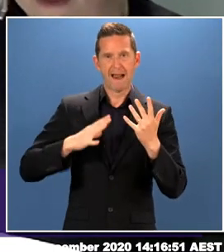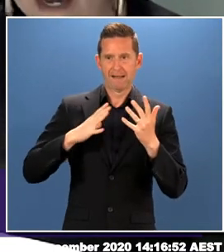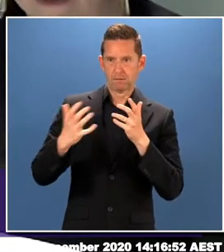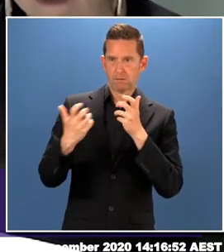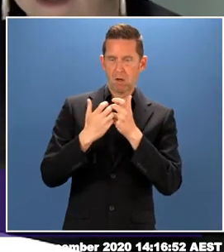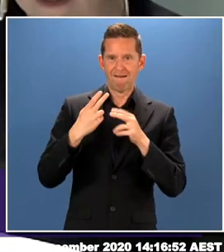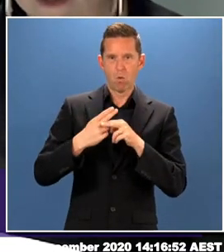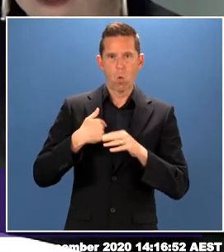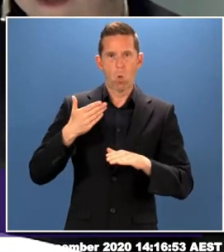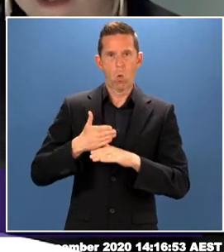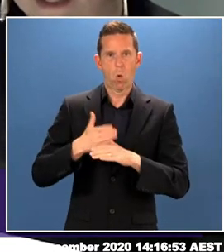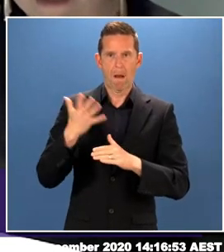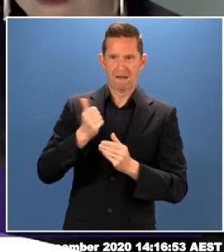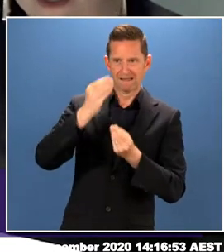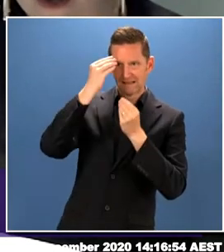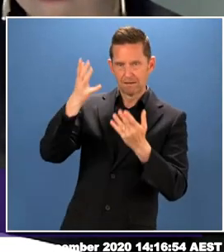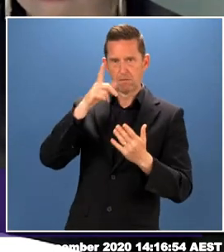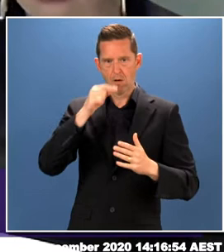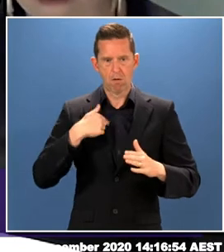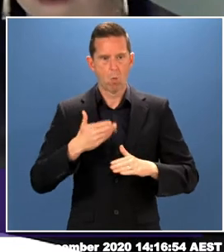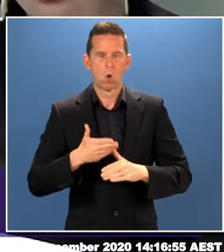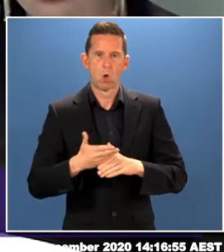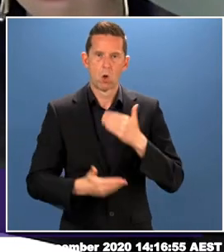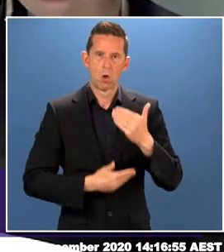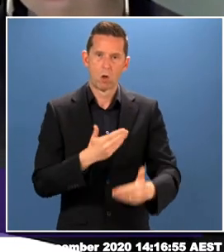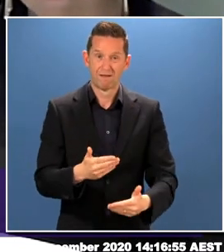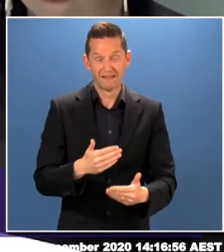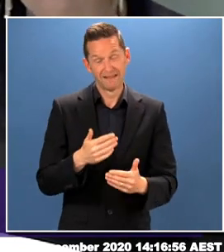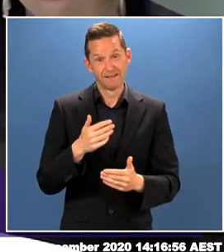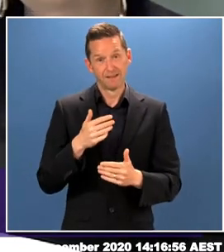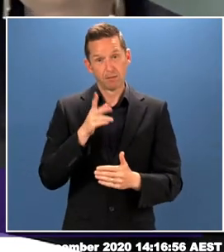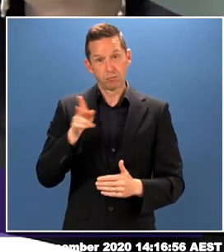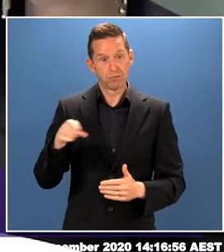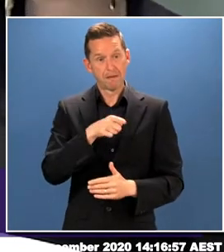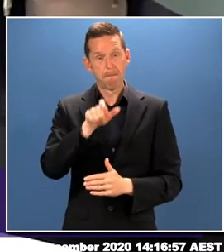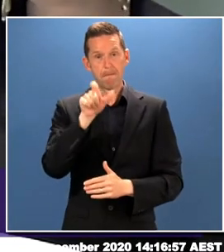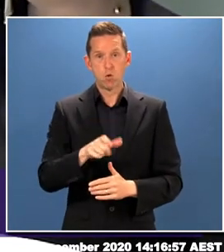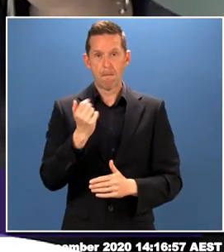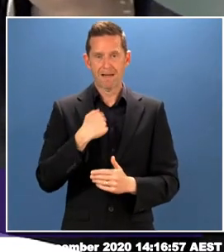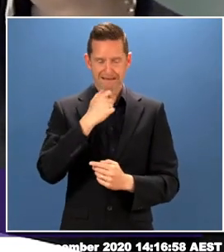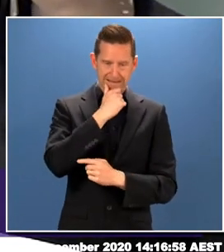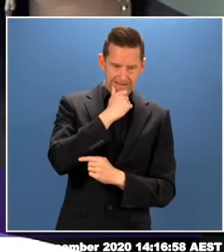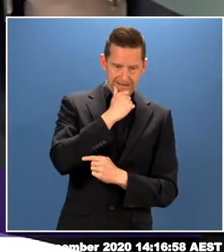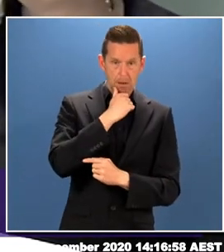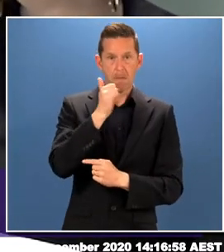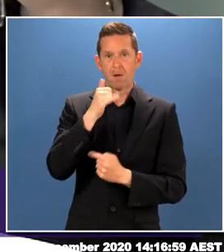context. So it's really sometimes about making choices around disclosing one thing over another.